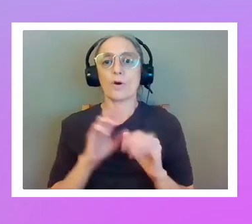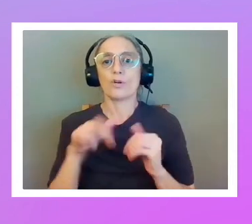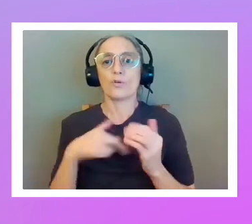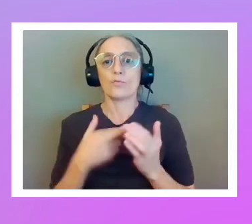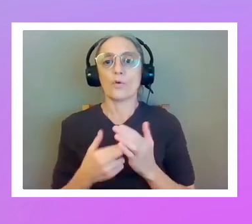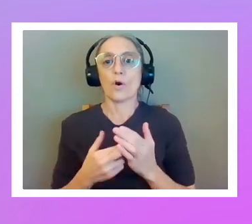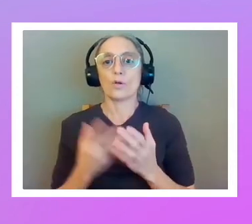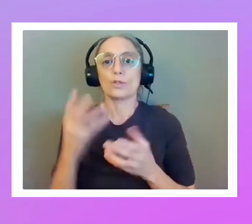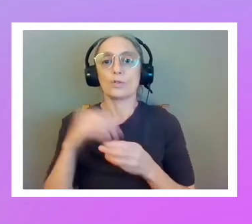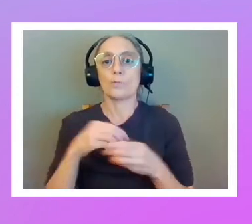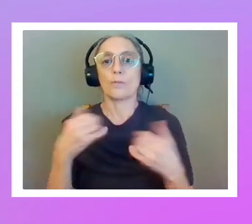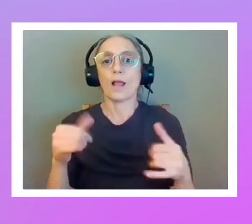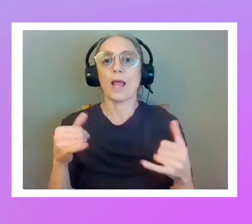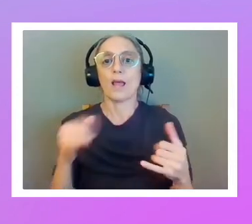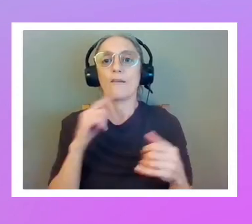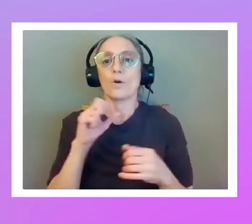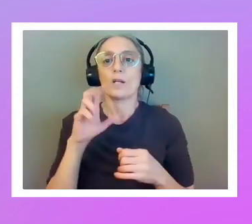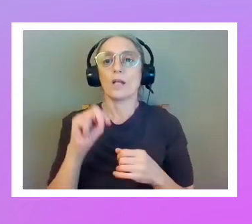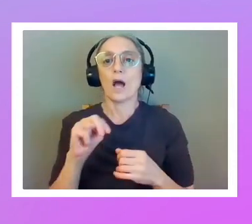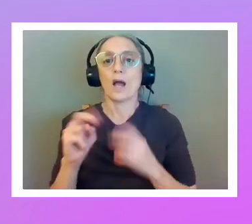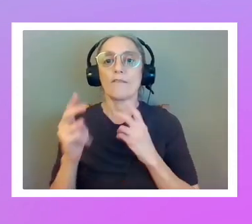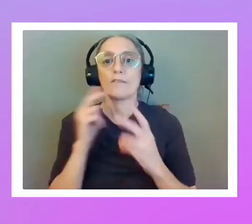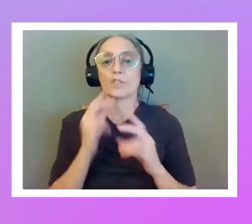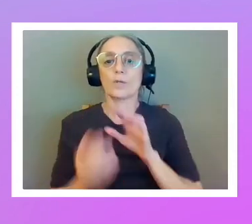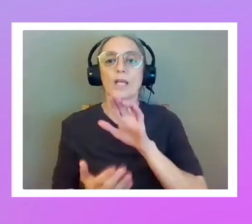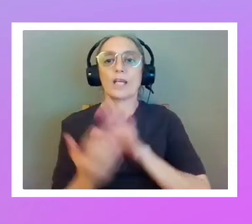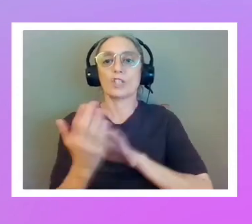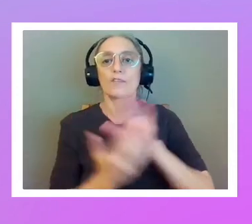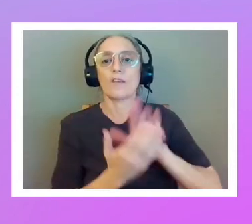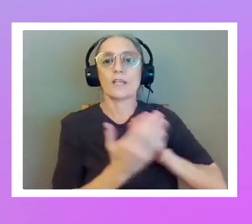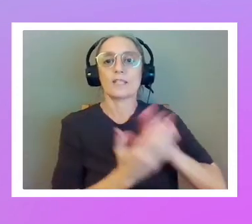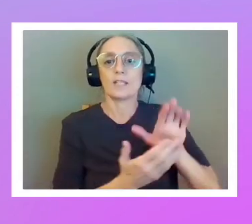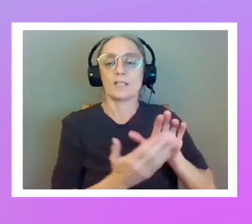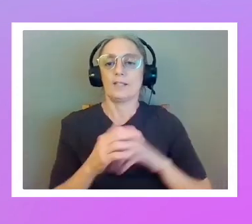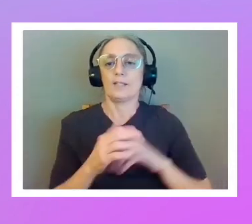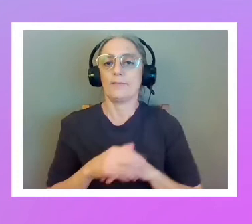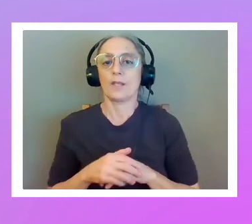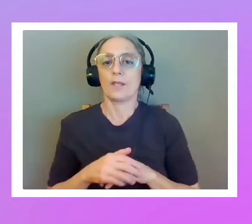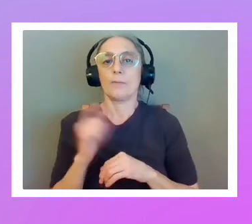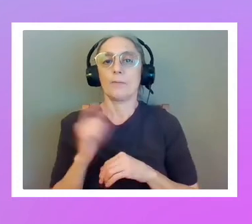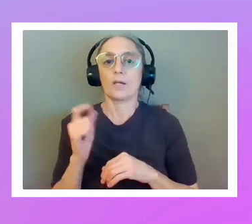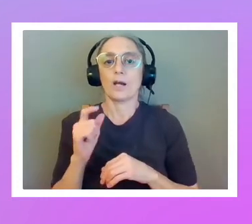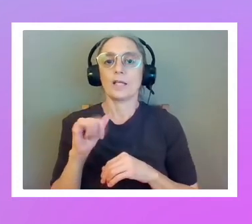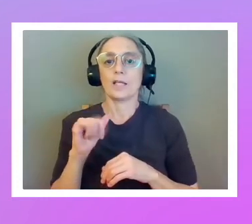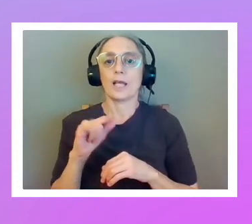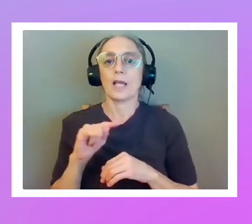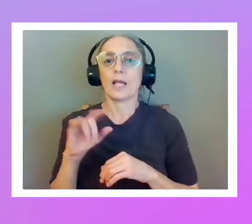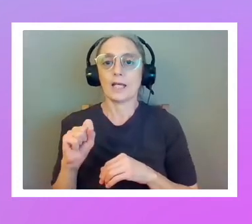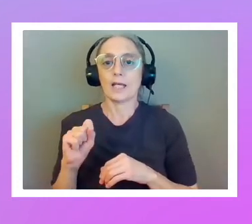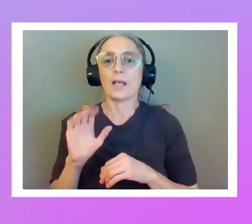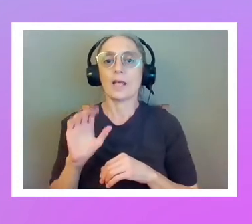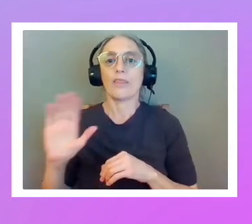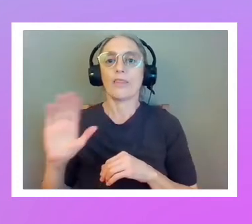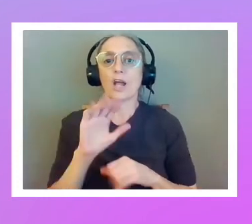for non-visual interfaces because it is their job to understand what a desirable,